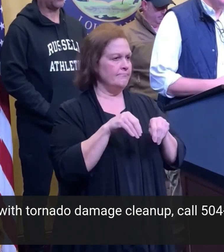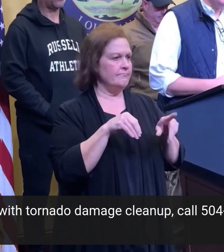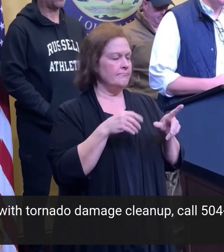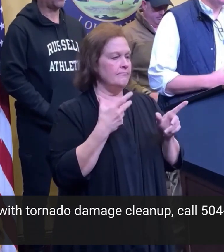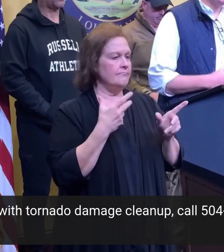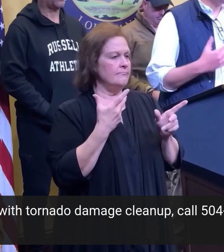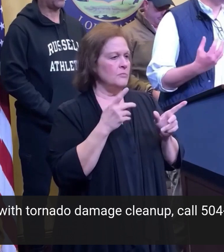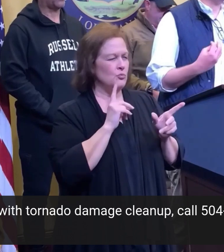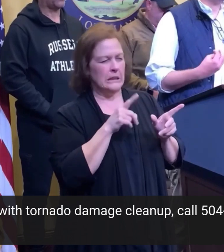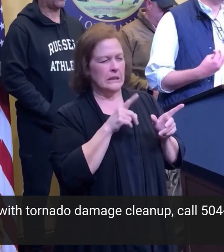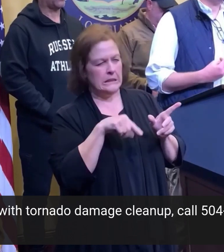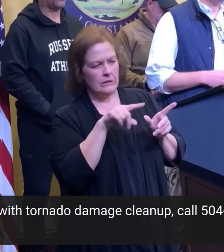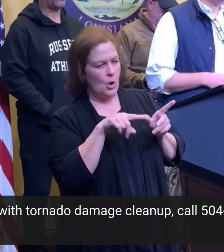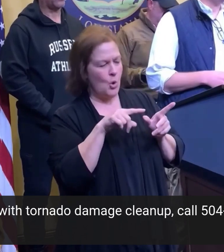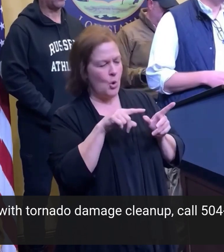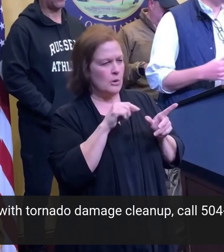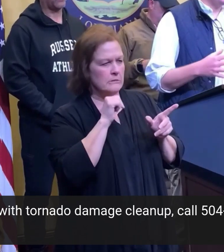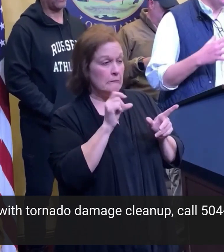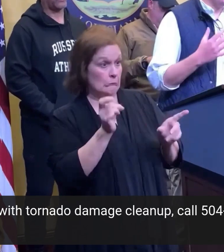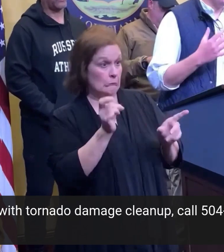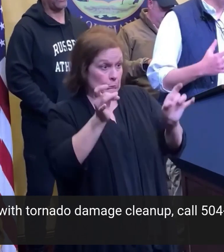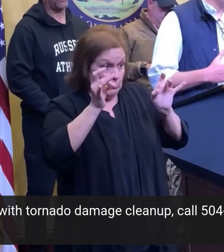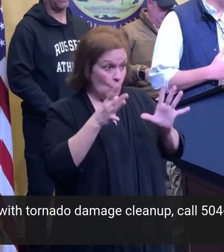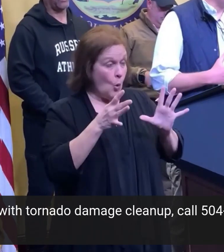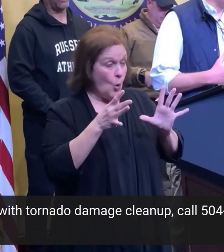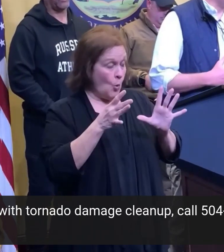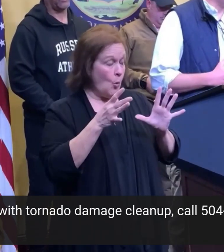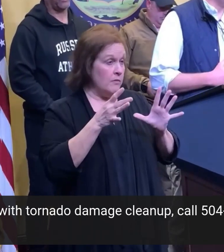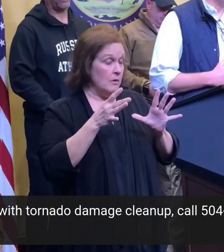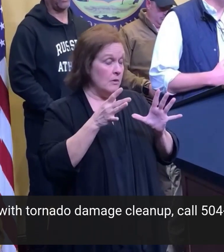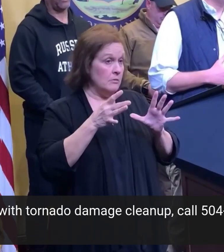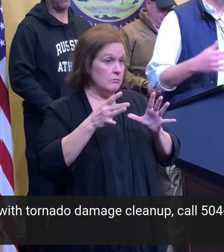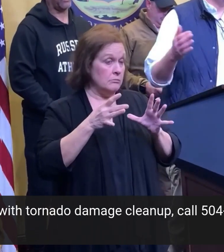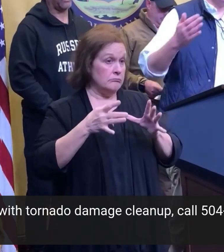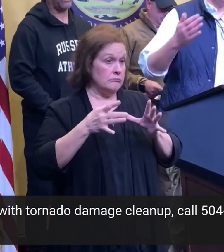not subsurface damage which is like a crinked wire or something like that it's just a when